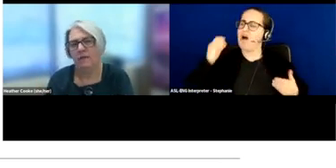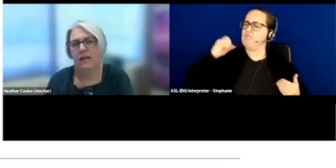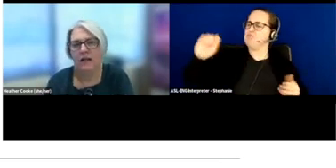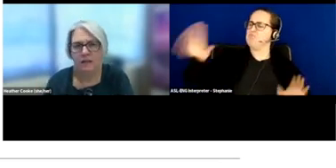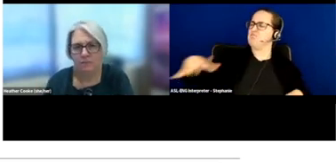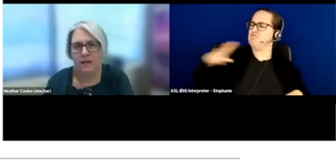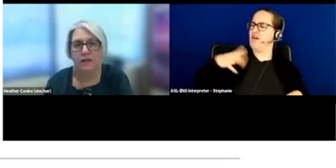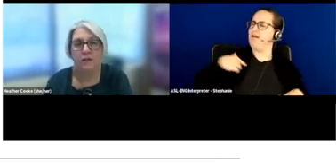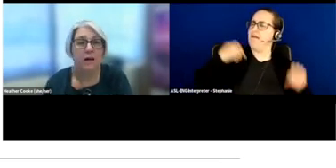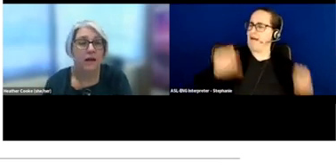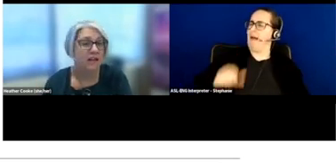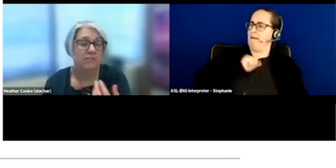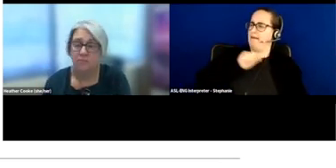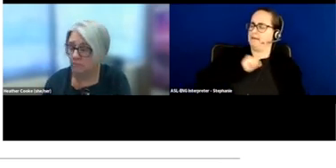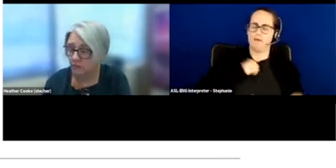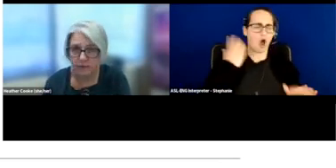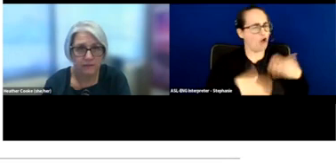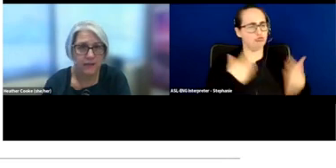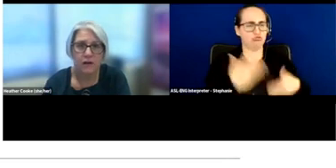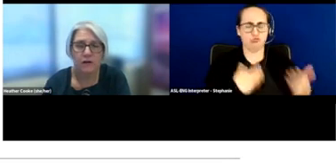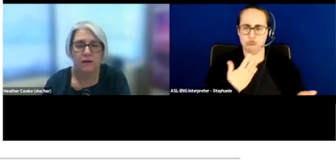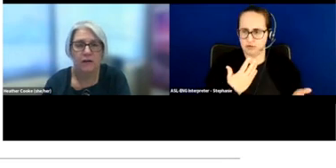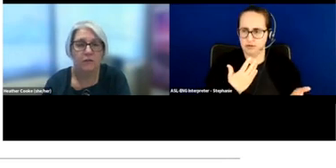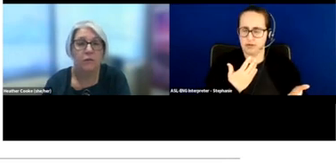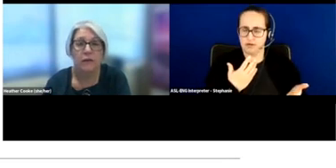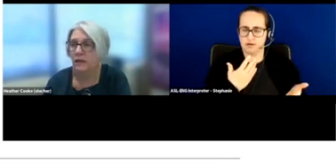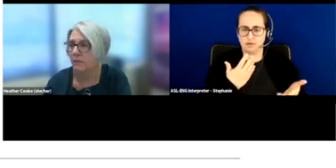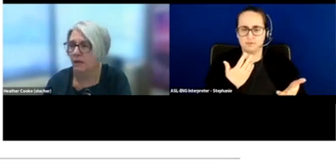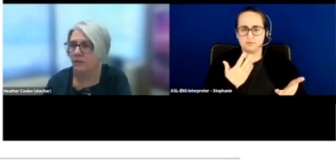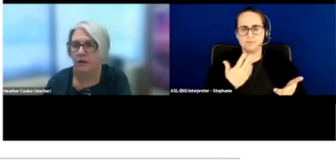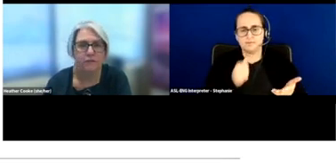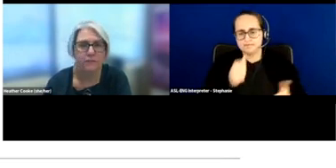self-sufficiency, that independence by doing the care solely by herself.